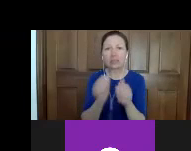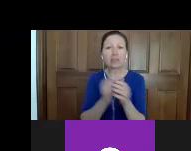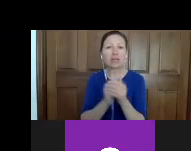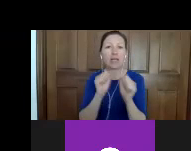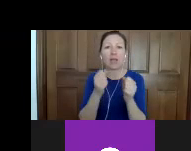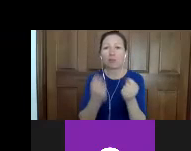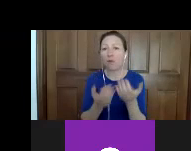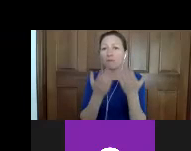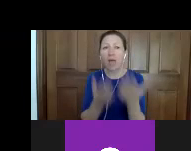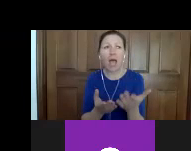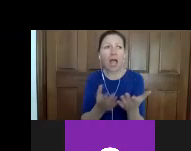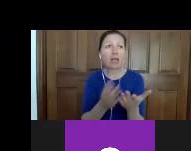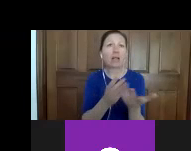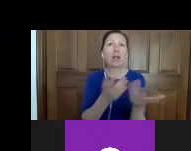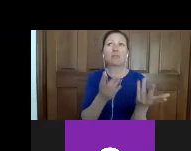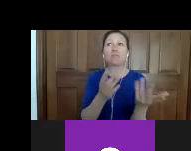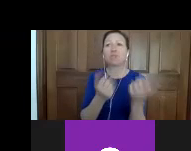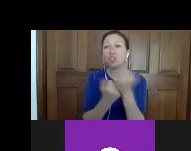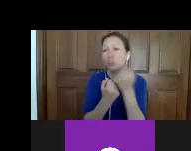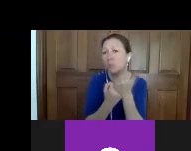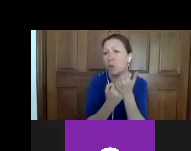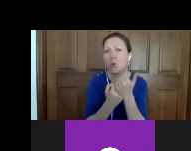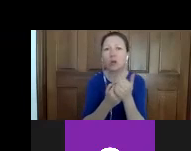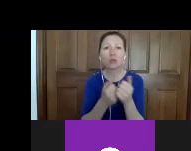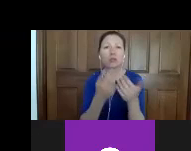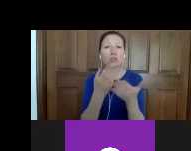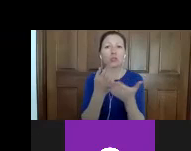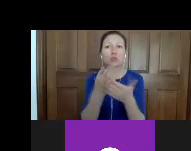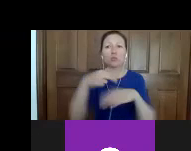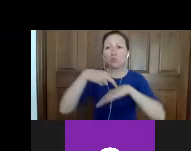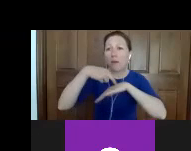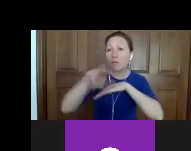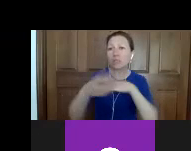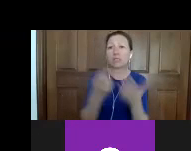and personal support, references, resources and never underestimate the value of mentoring.